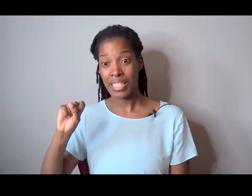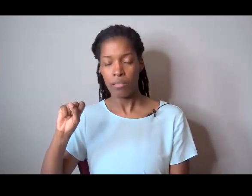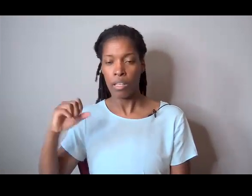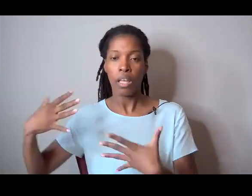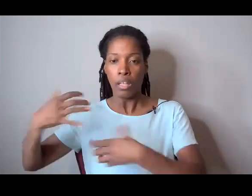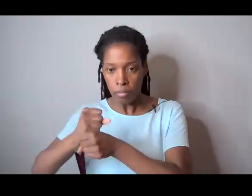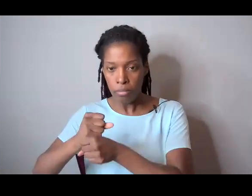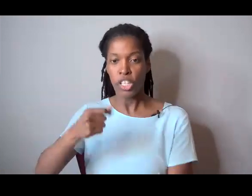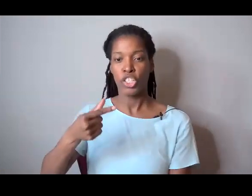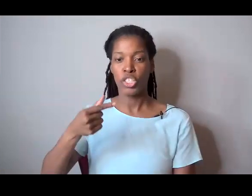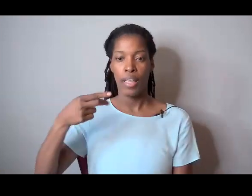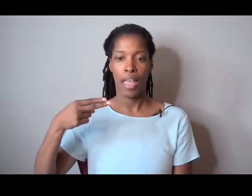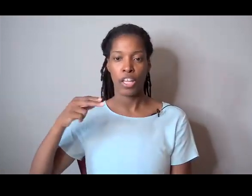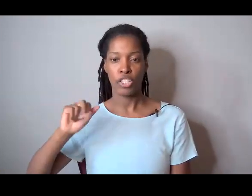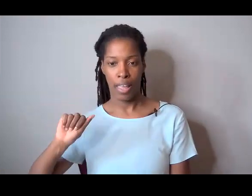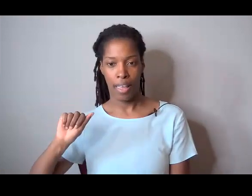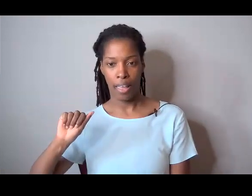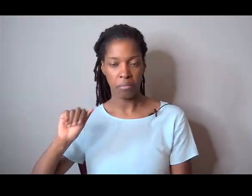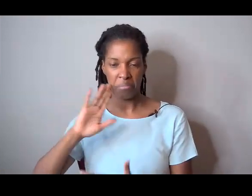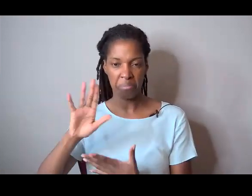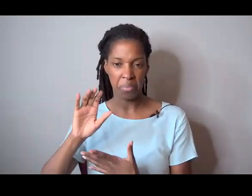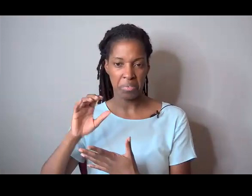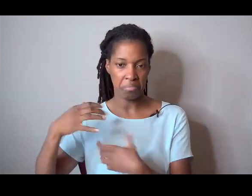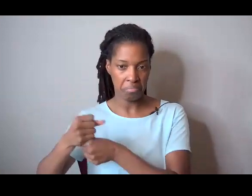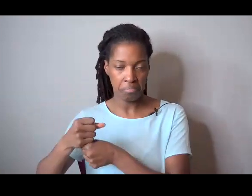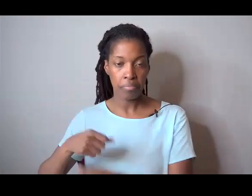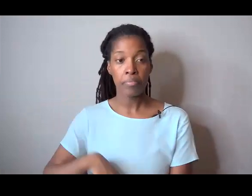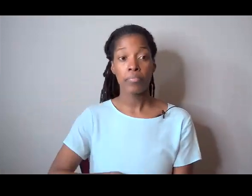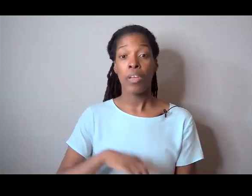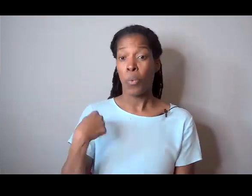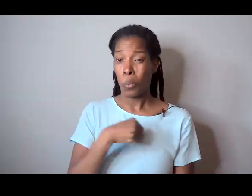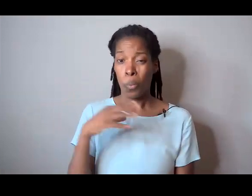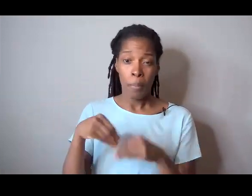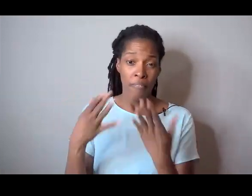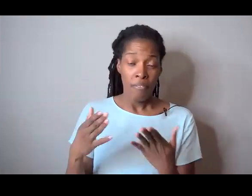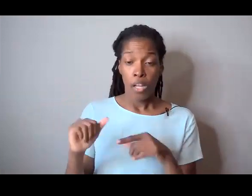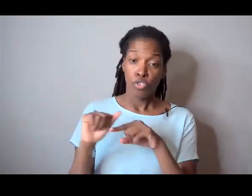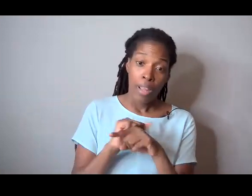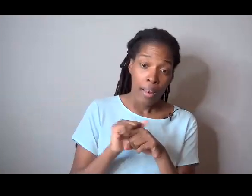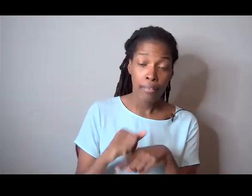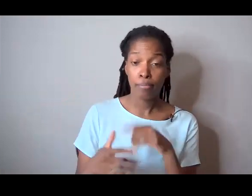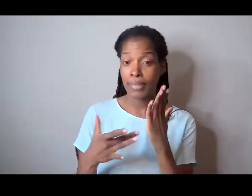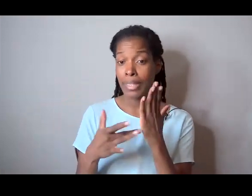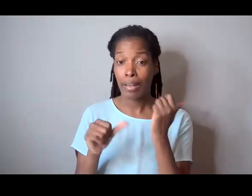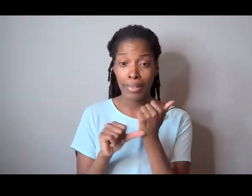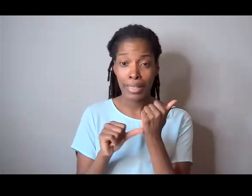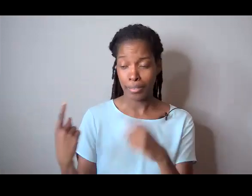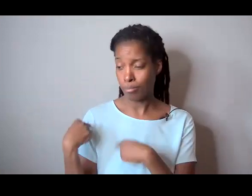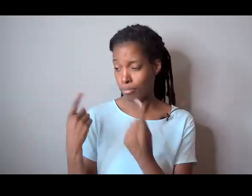an organization that's been providing training and technical assistance for over 30 years to